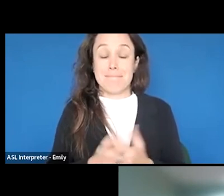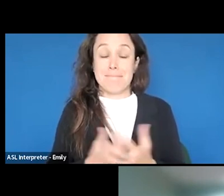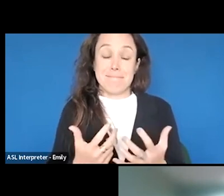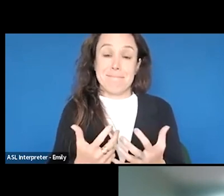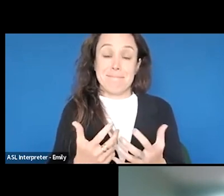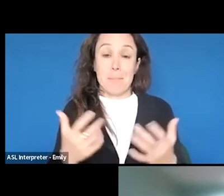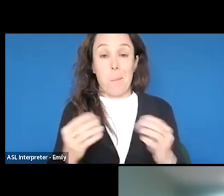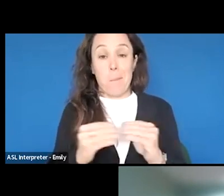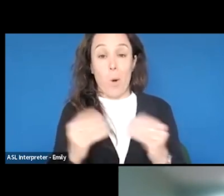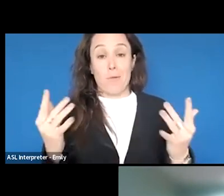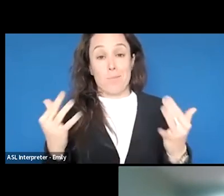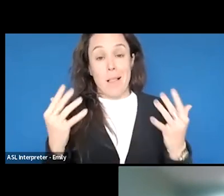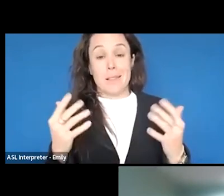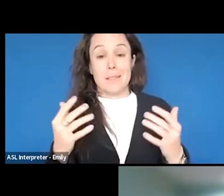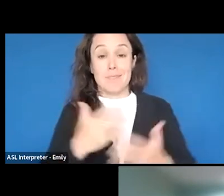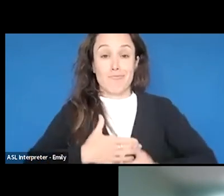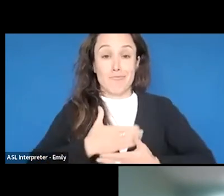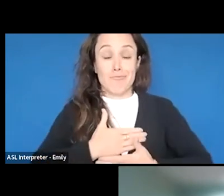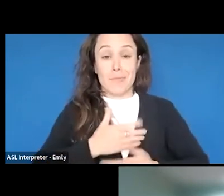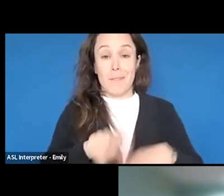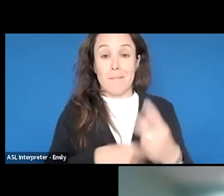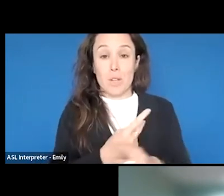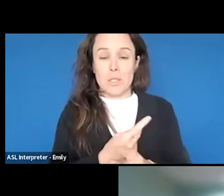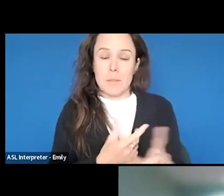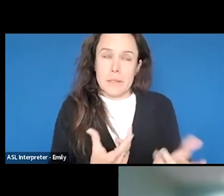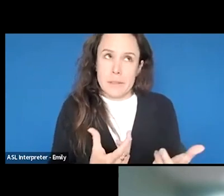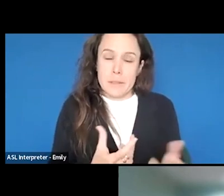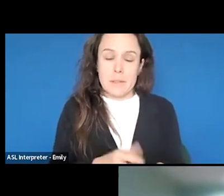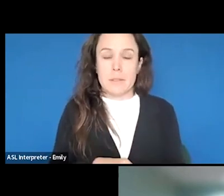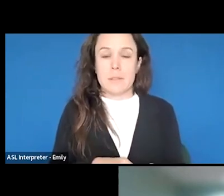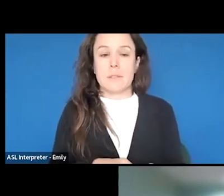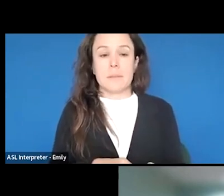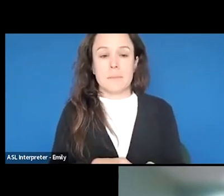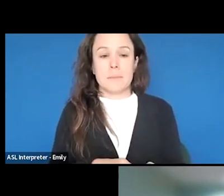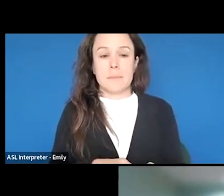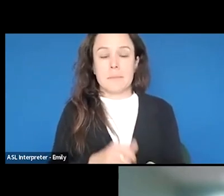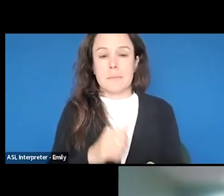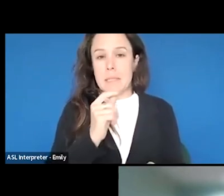but I don't think they're serious and take a look – here we are connecting to each other.